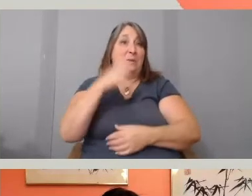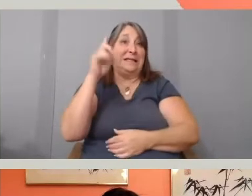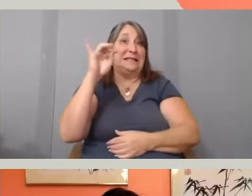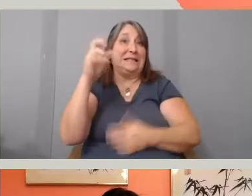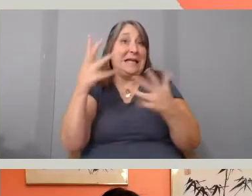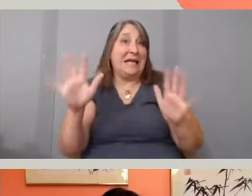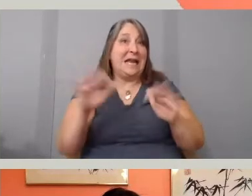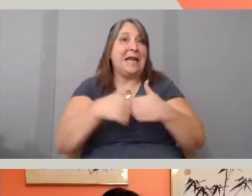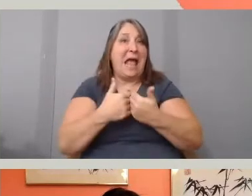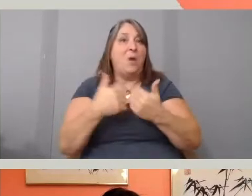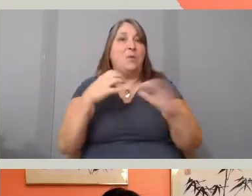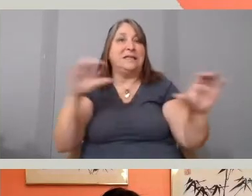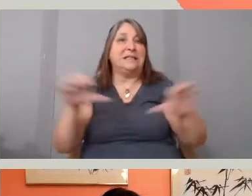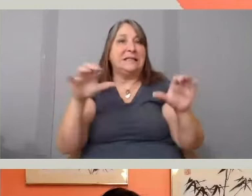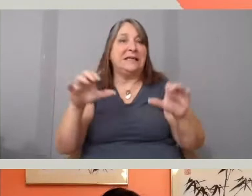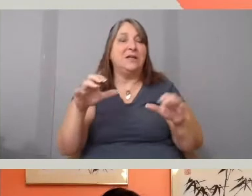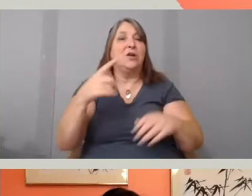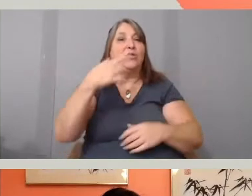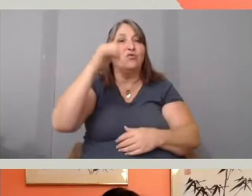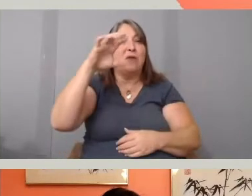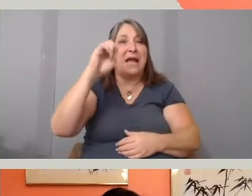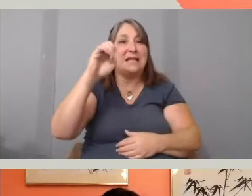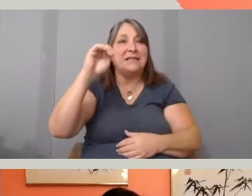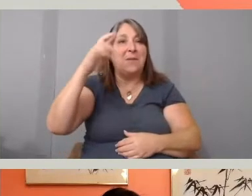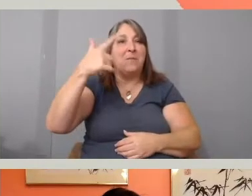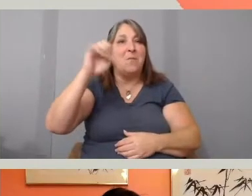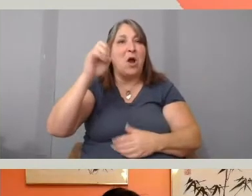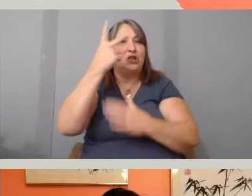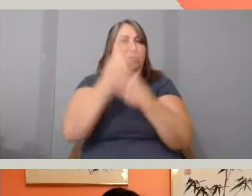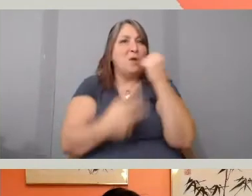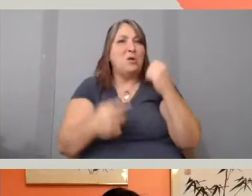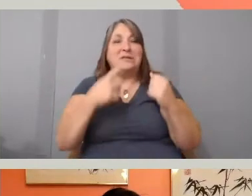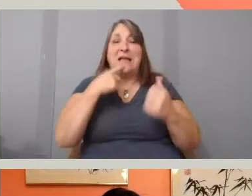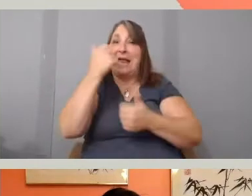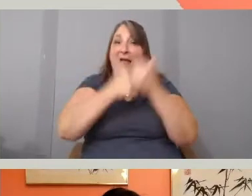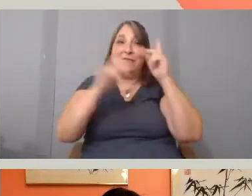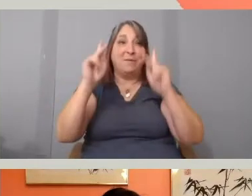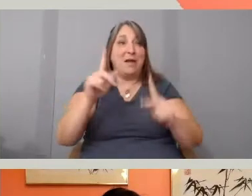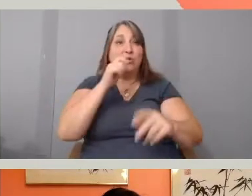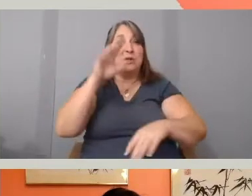Grace and Marge also really made a lot of effort that everybody who was on the production side of the team,